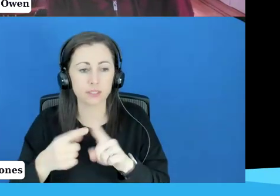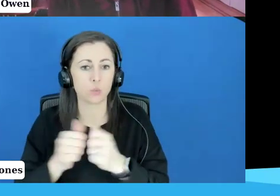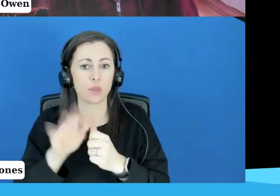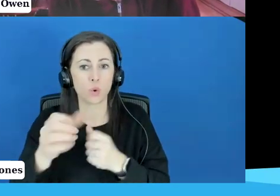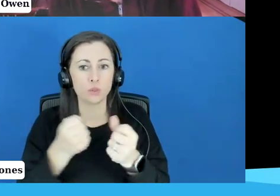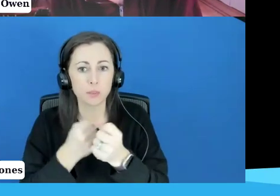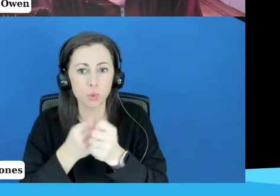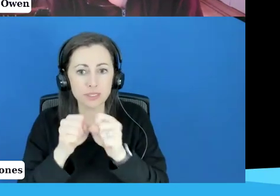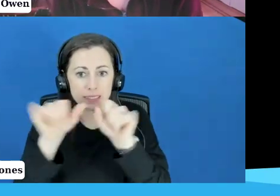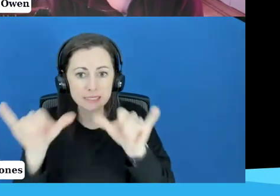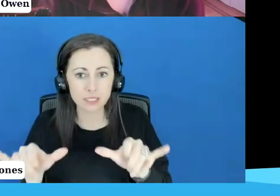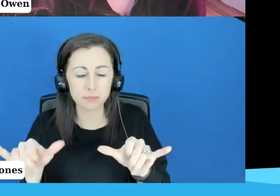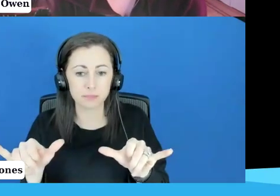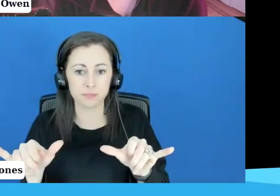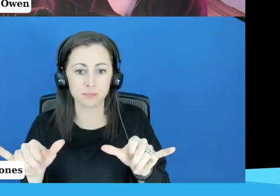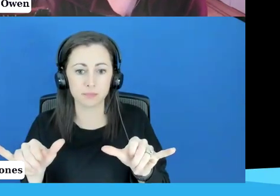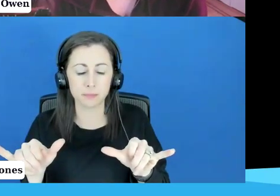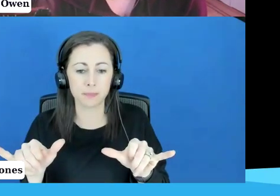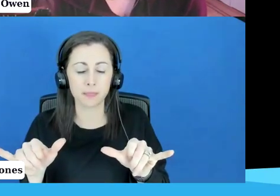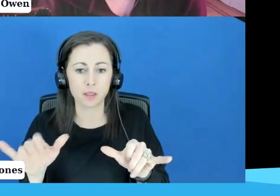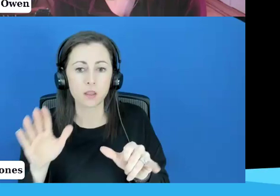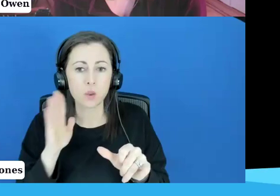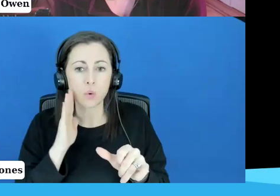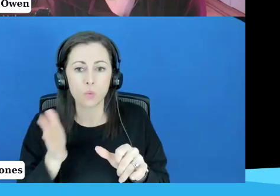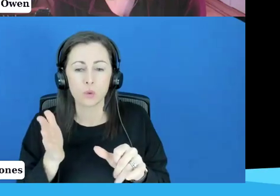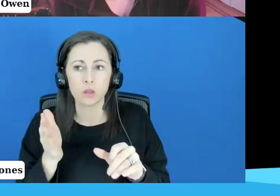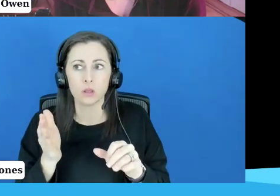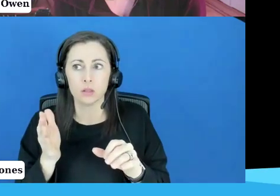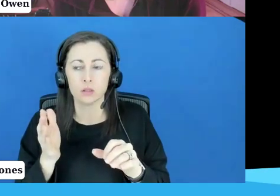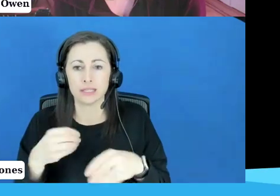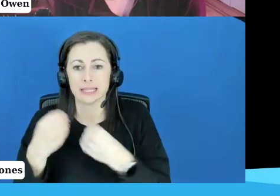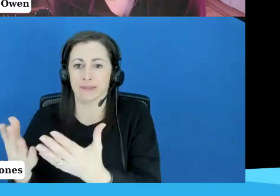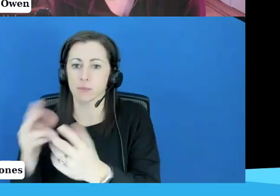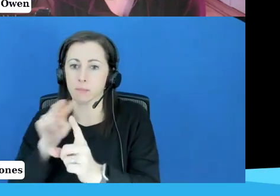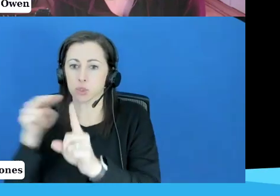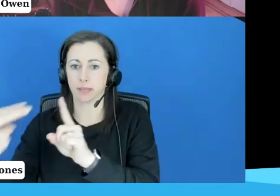I think it'll put a lot into perspective for them.